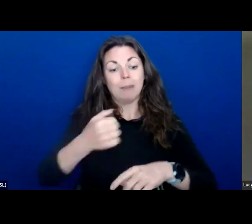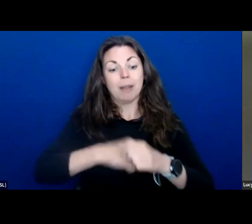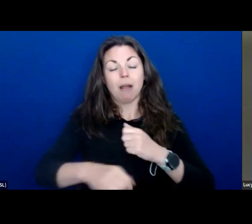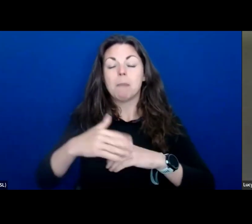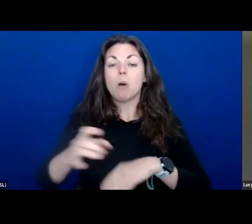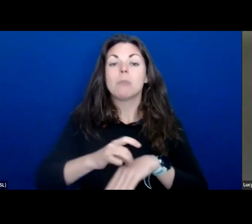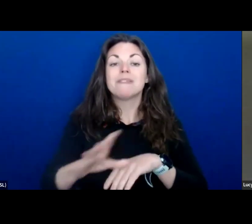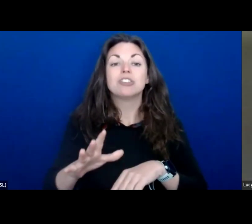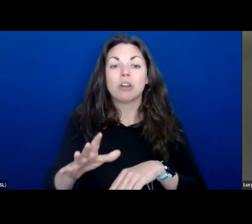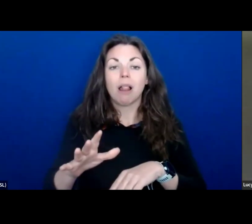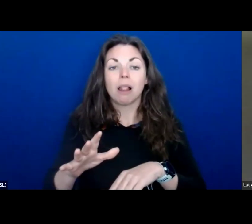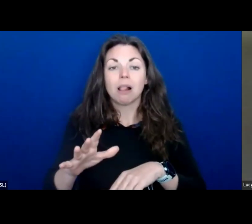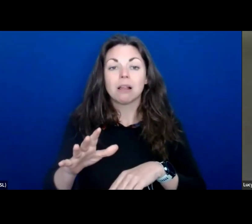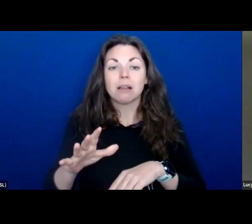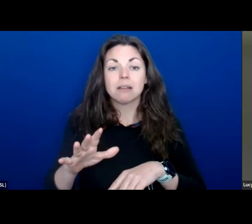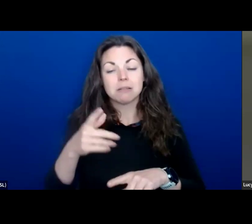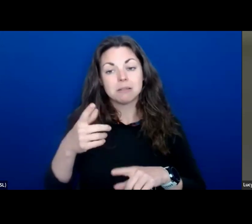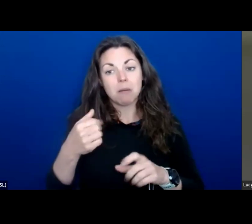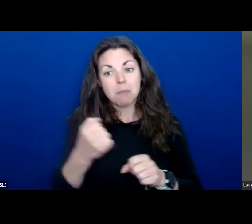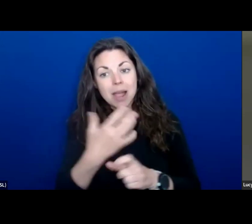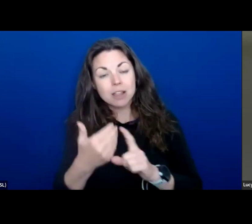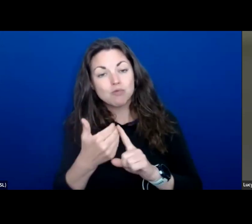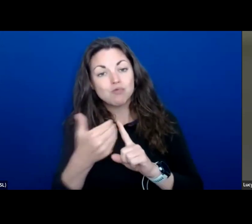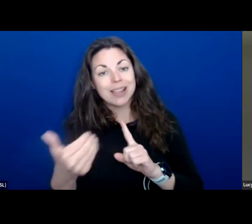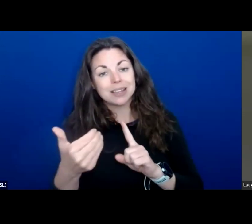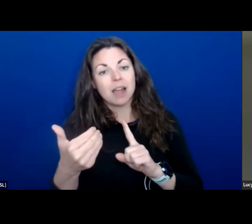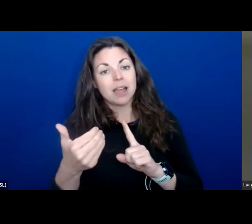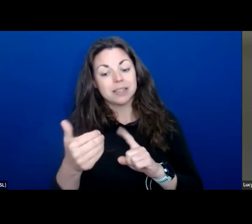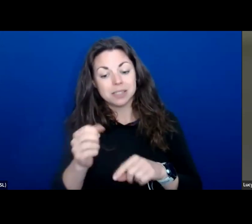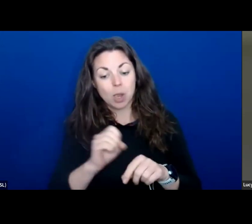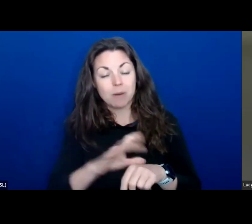getting it recognized on our professional development